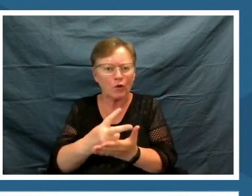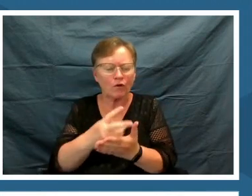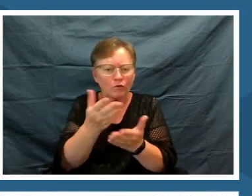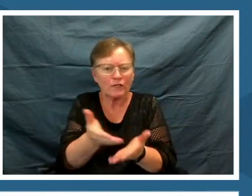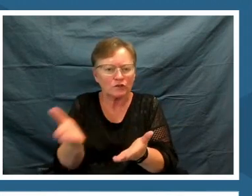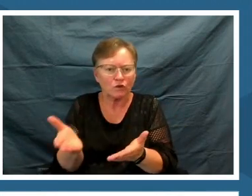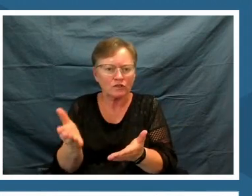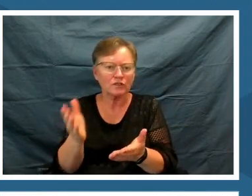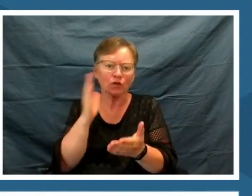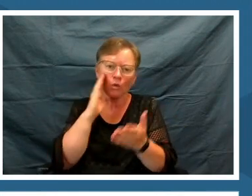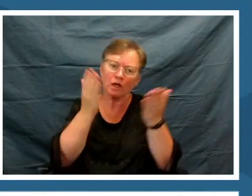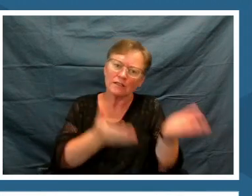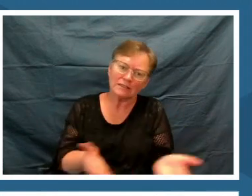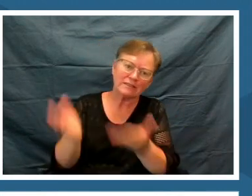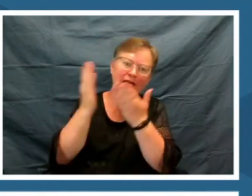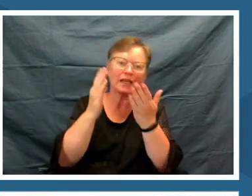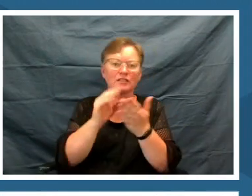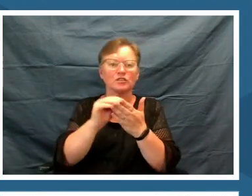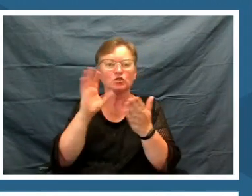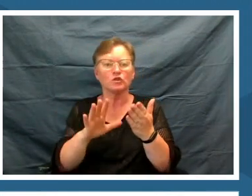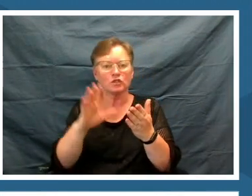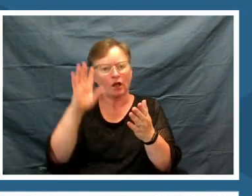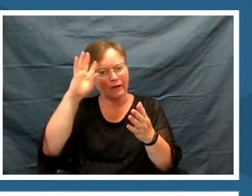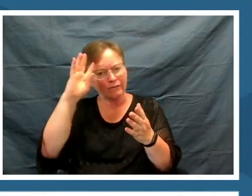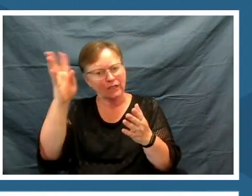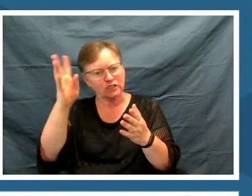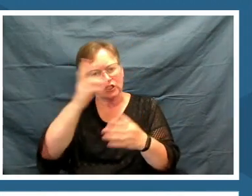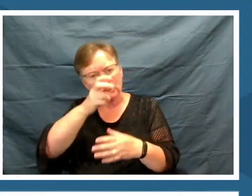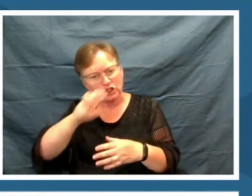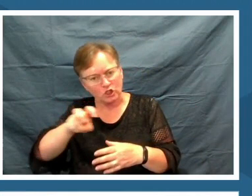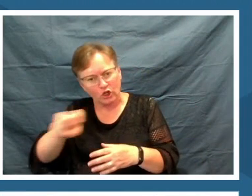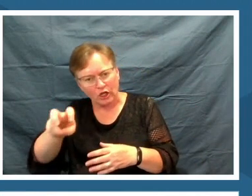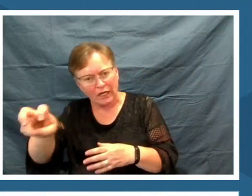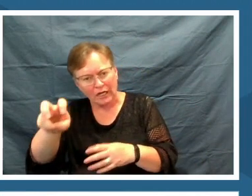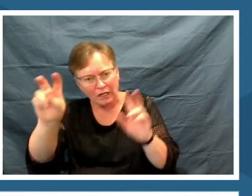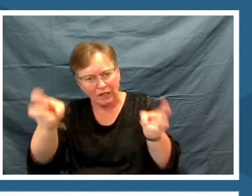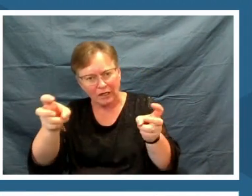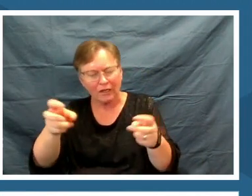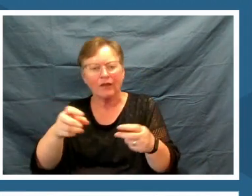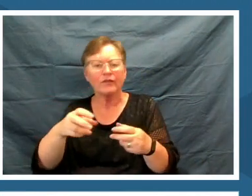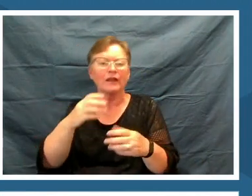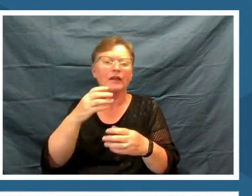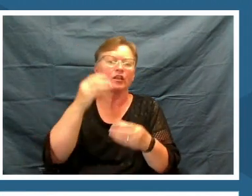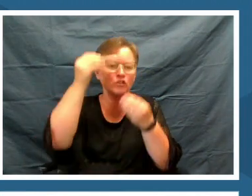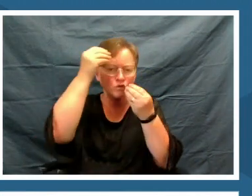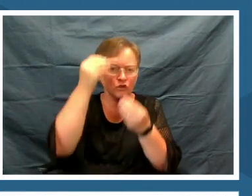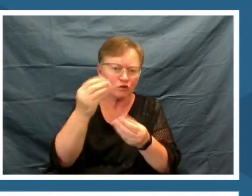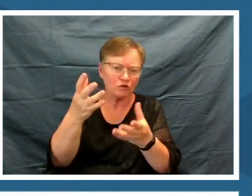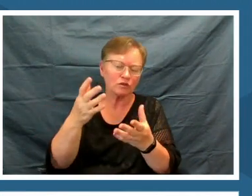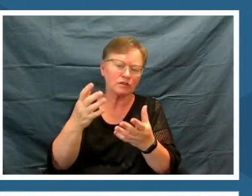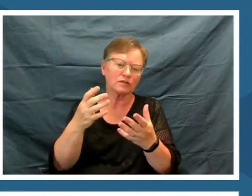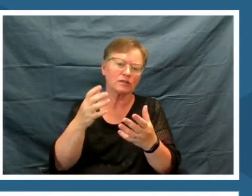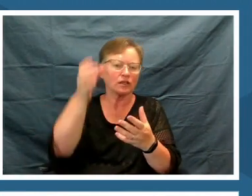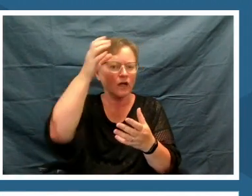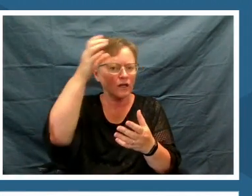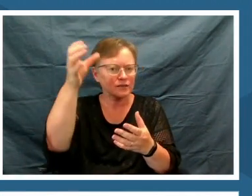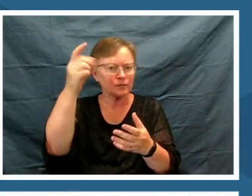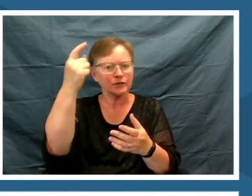journey that introduces the concepts of intellectual property in creative ways